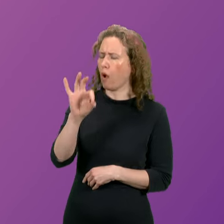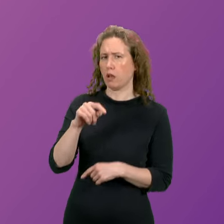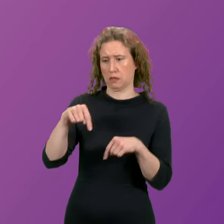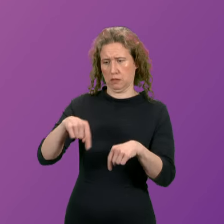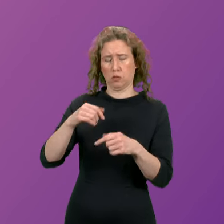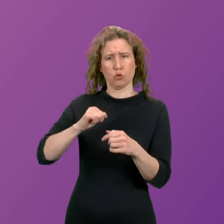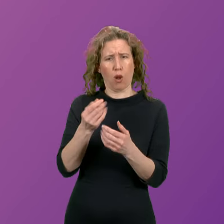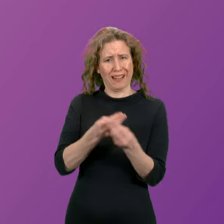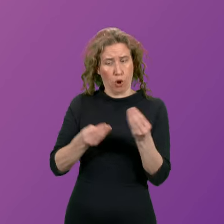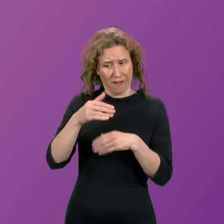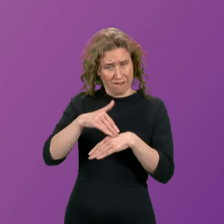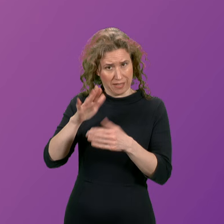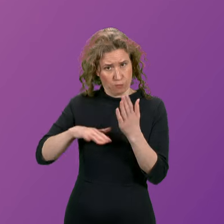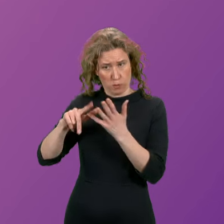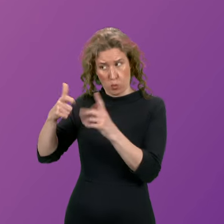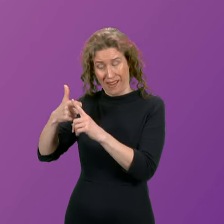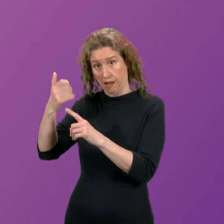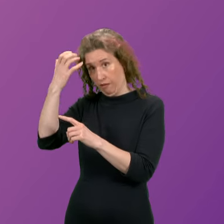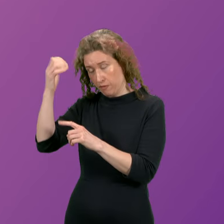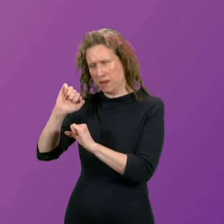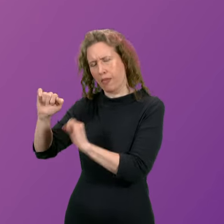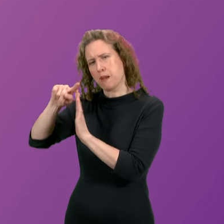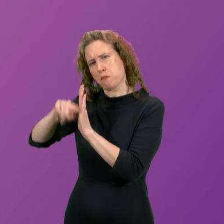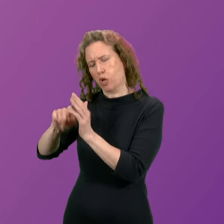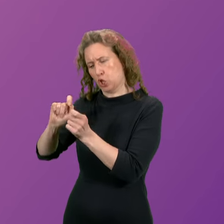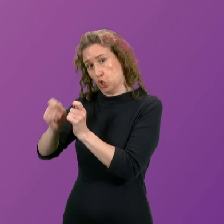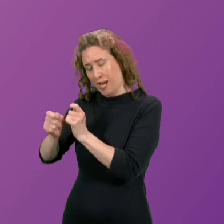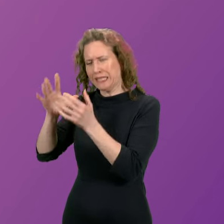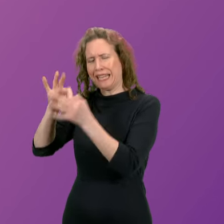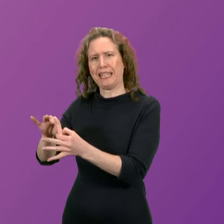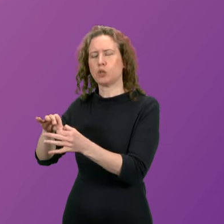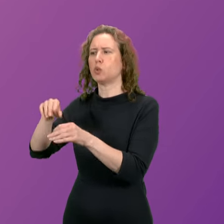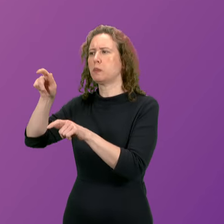economy of the United Kingdom Government’s immigration policy changes for graduates.